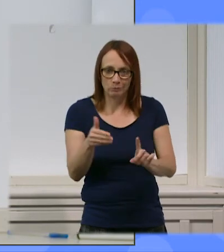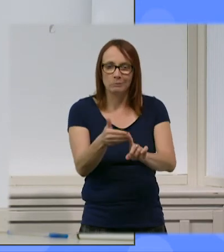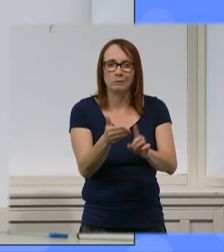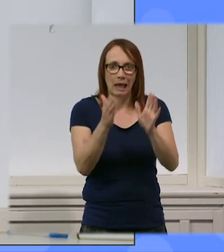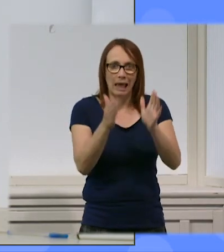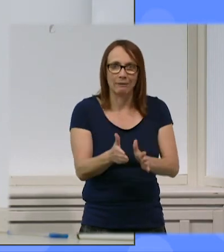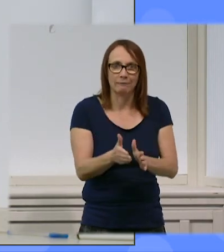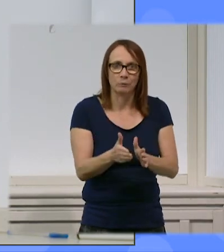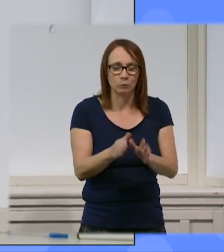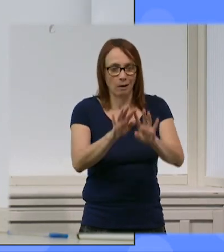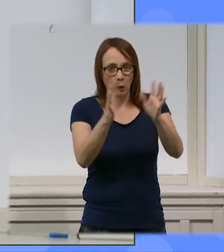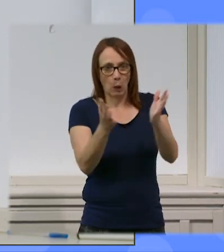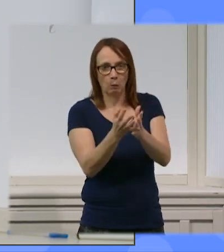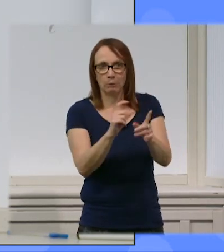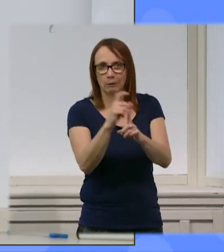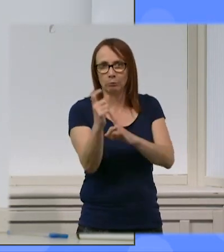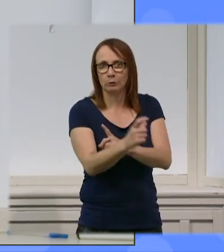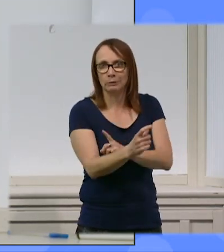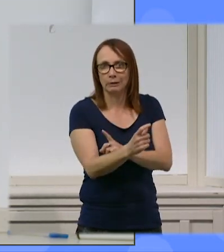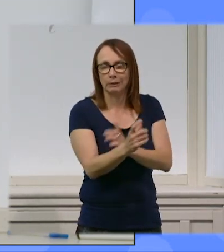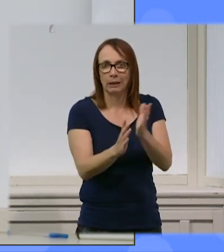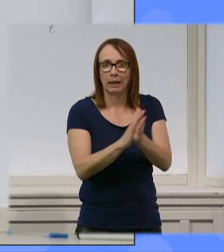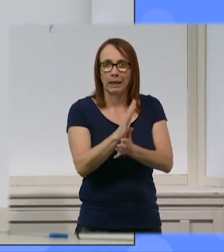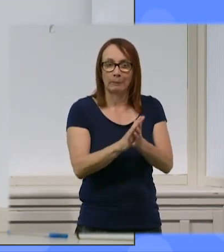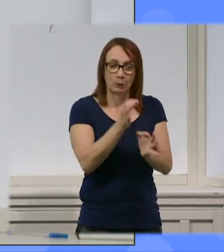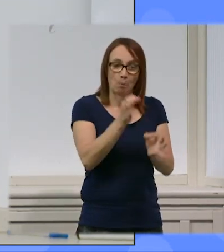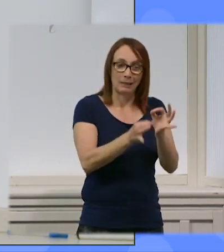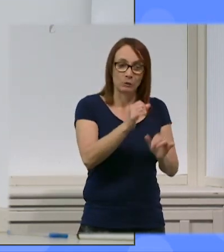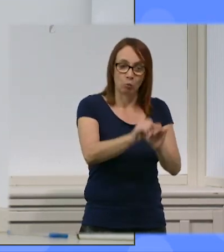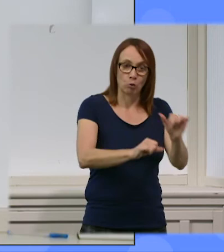community and as such it is both a political process but also has the